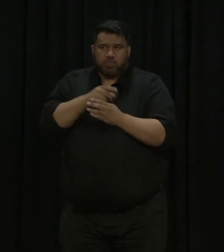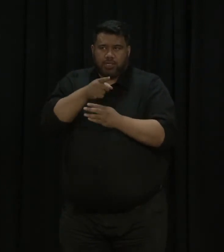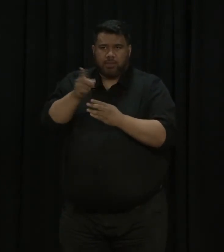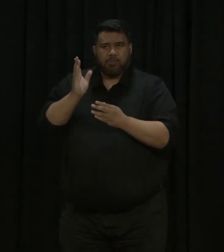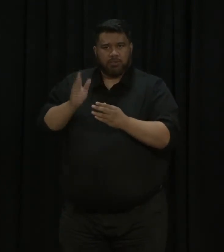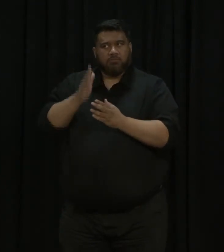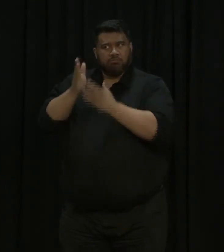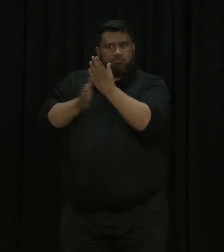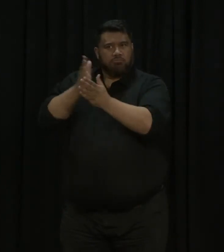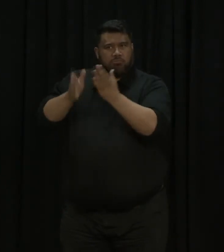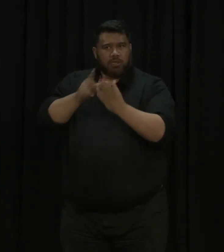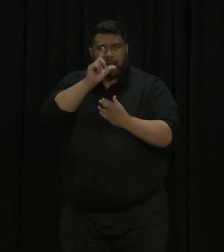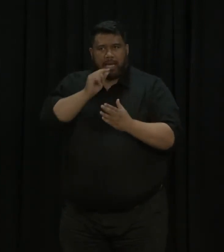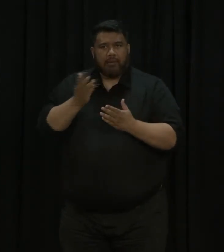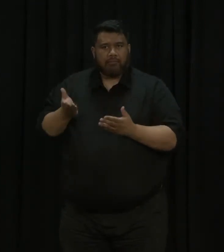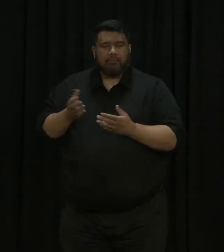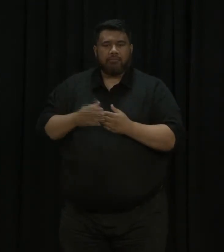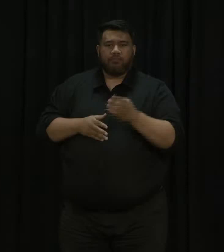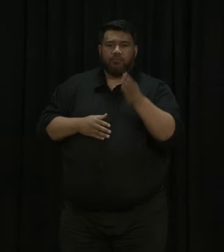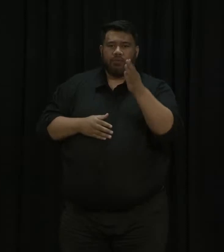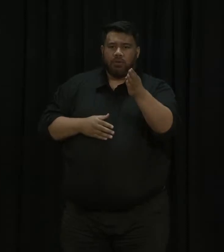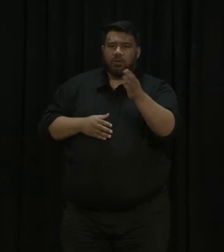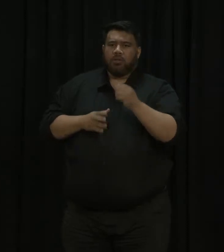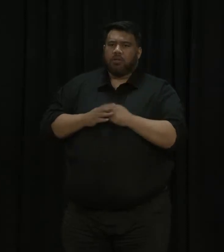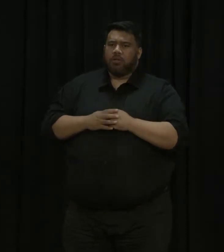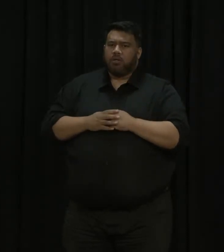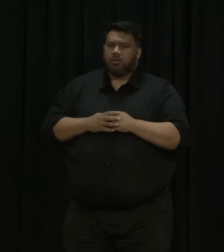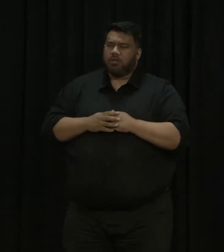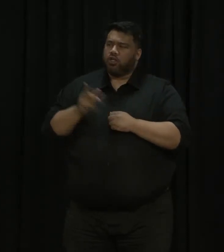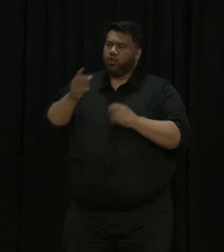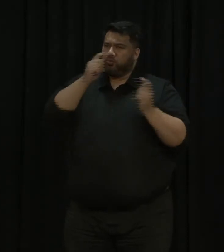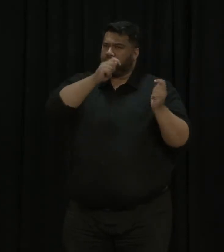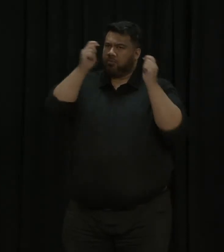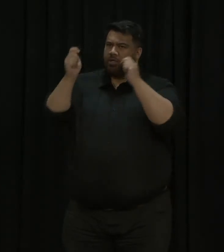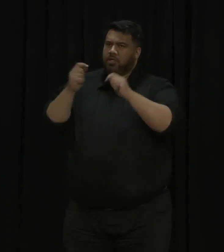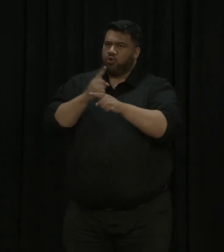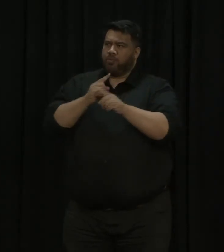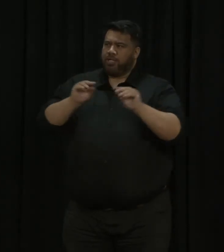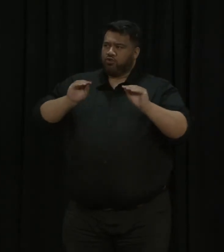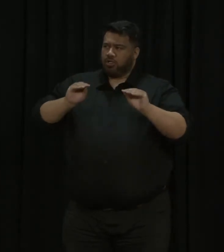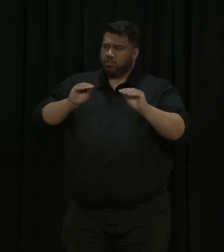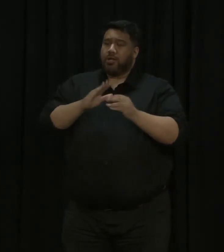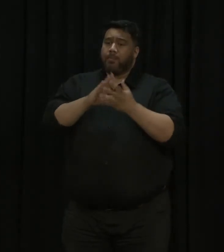To deliver more vaccine.